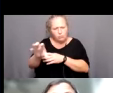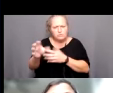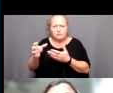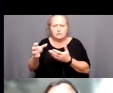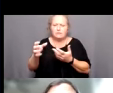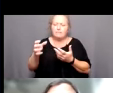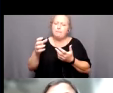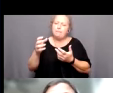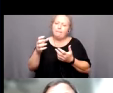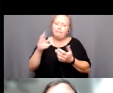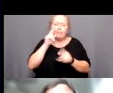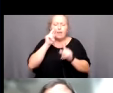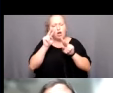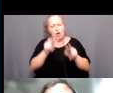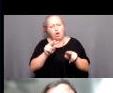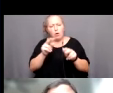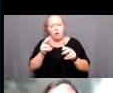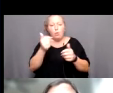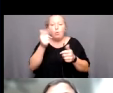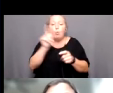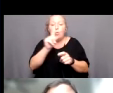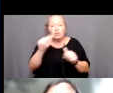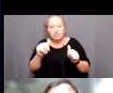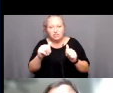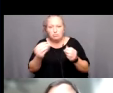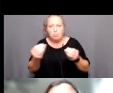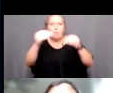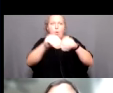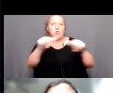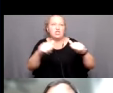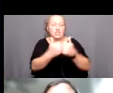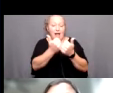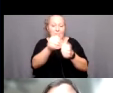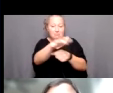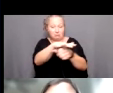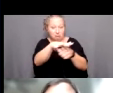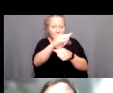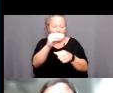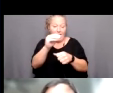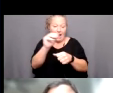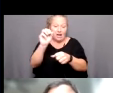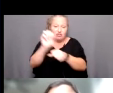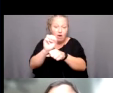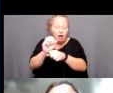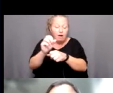at what are the most challenging sectors and industries where we see high rates of violations.